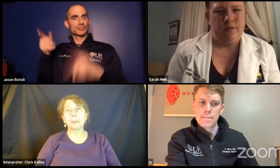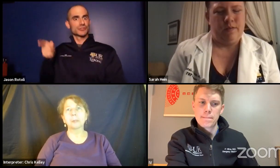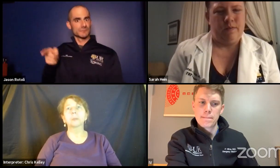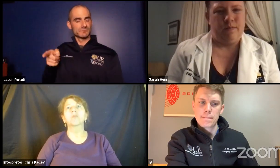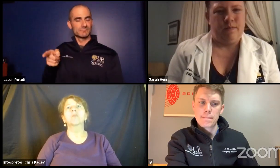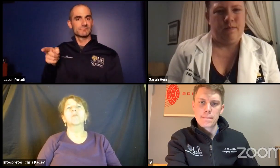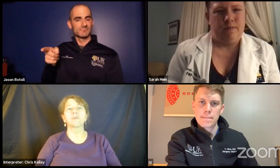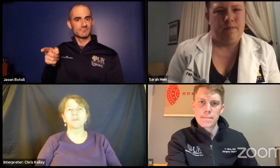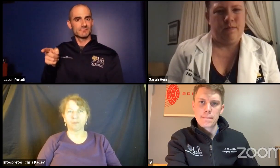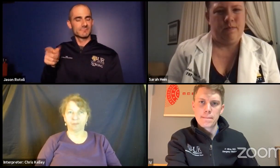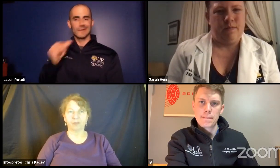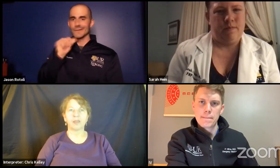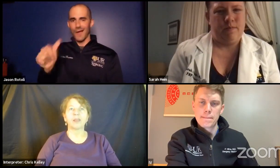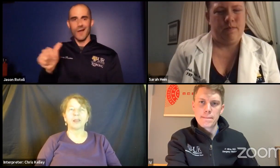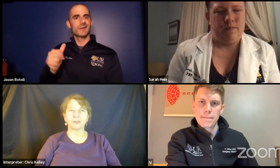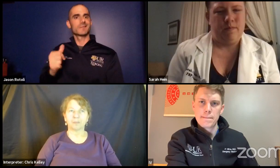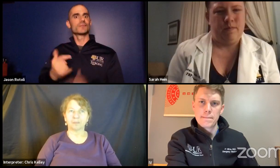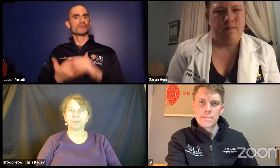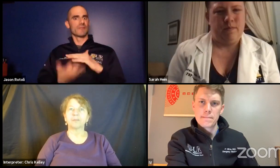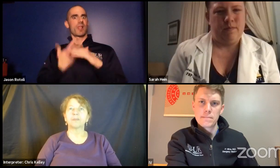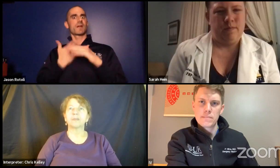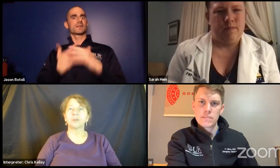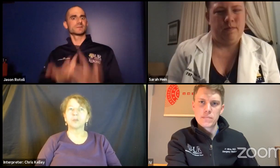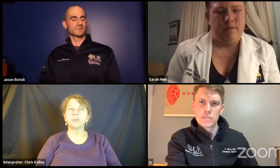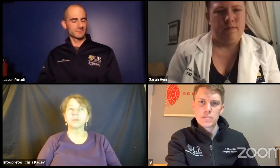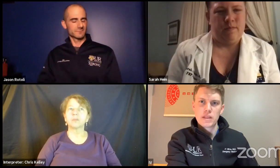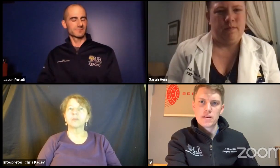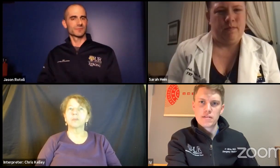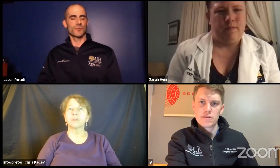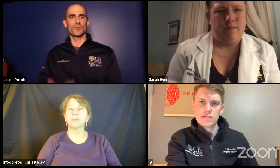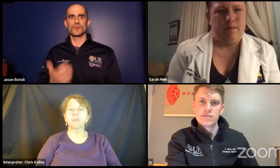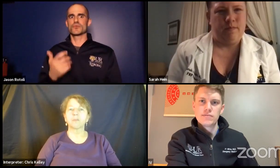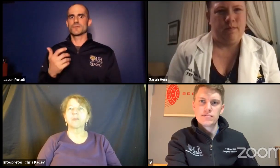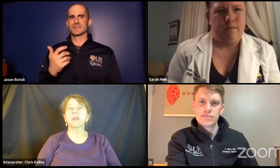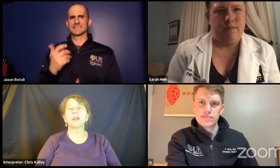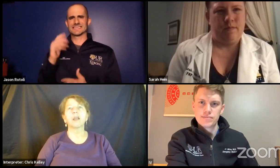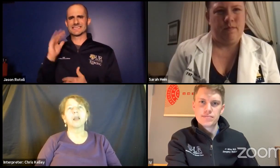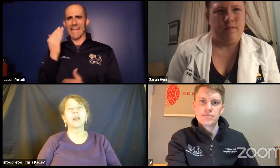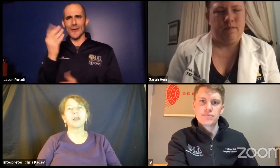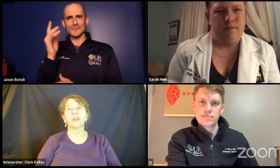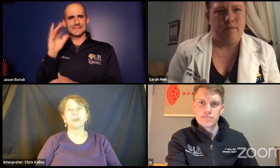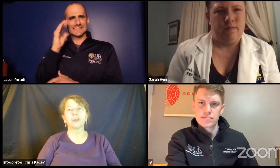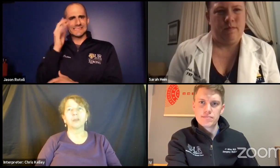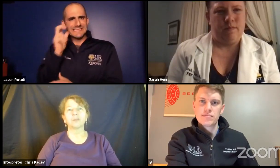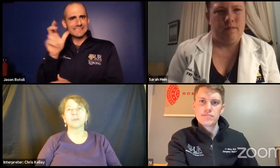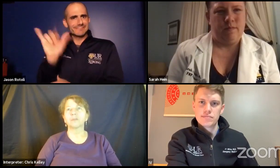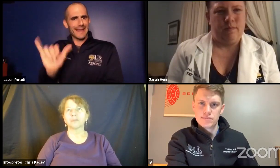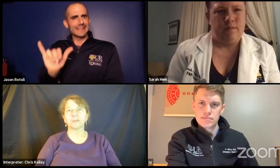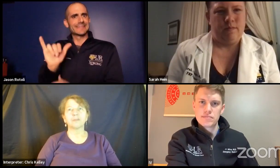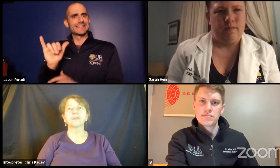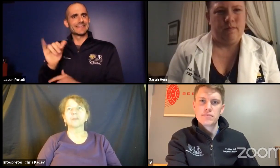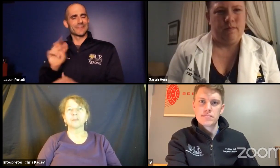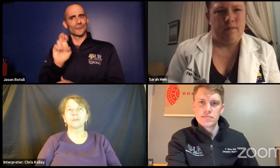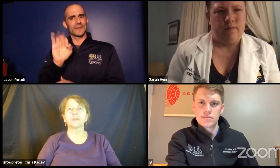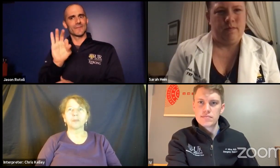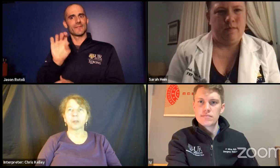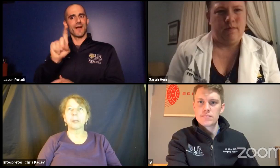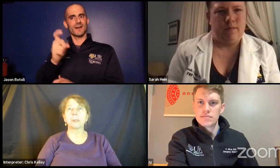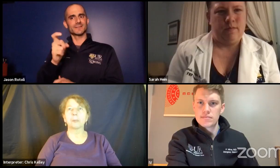remember, must have been a few years ago now, one of my patients was about 60 years old. And this is just like the